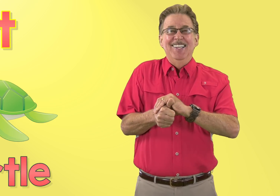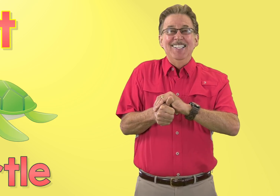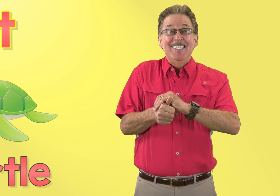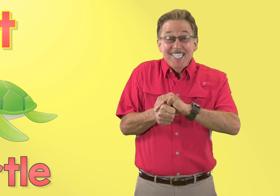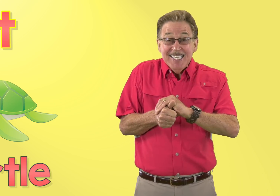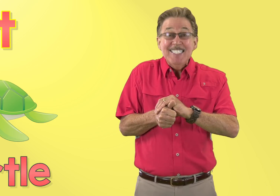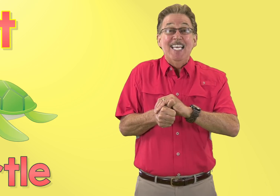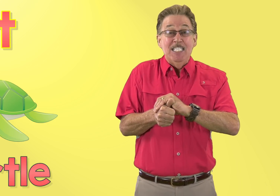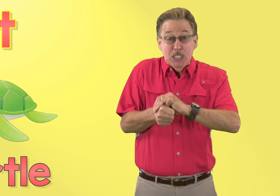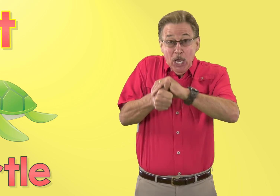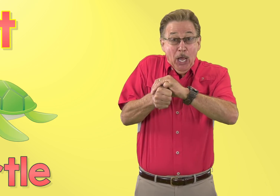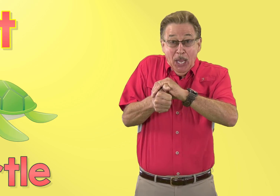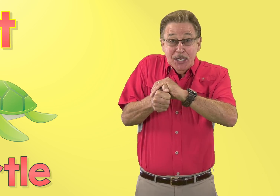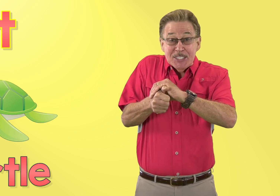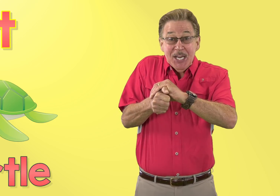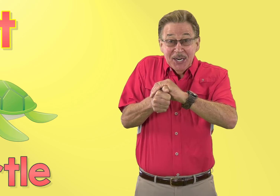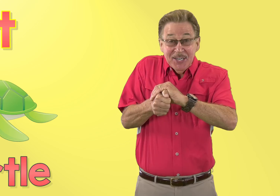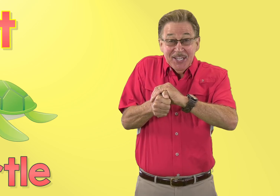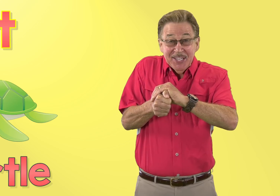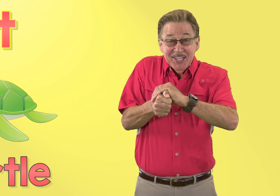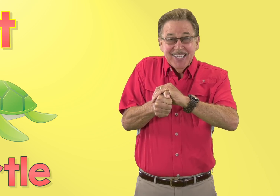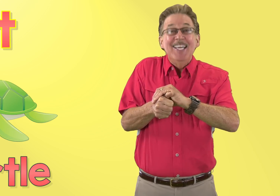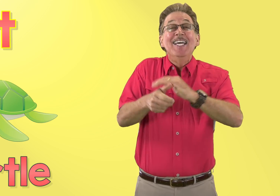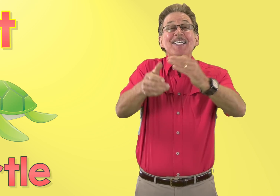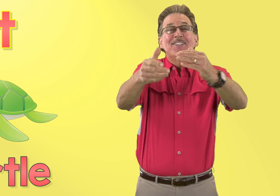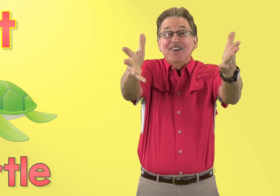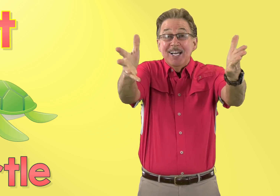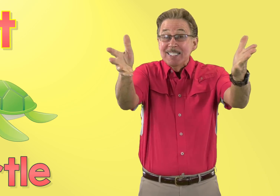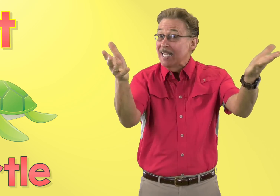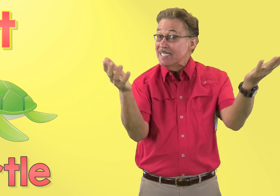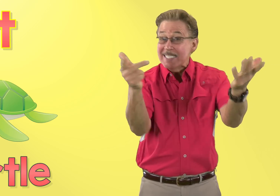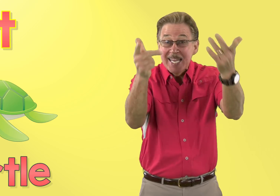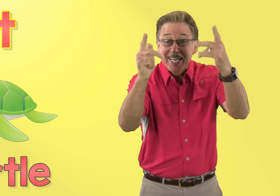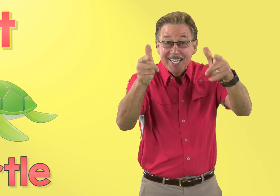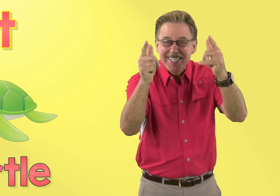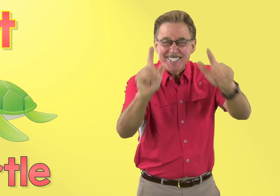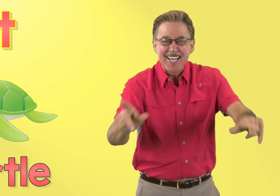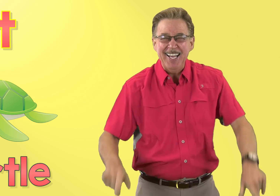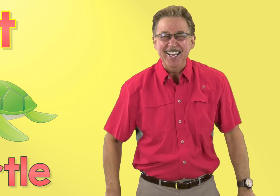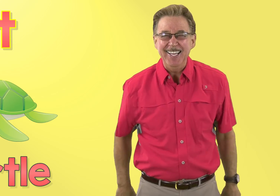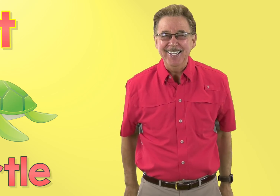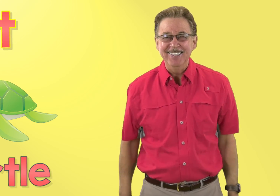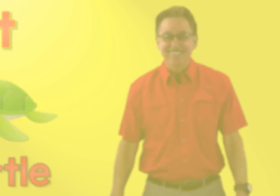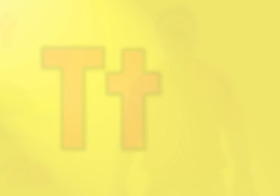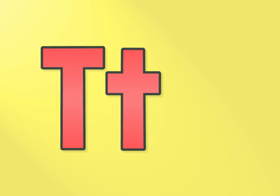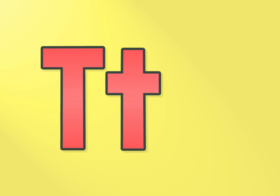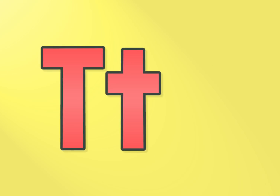T t says /t/ turtle It's fun to sing and sign